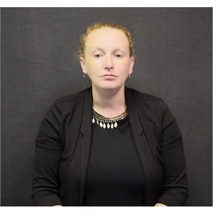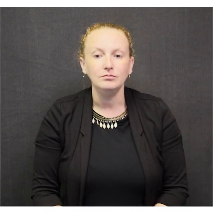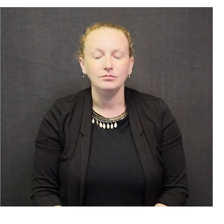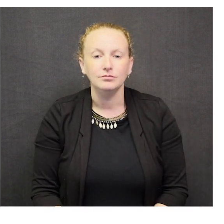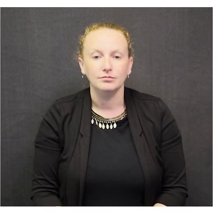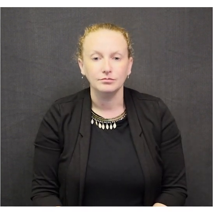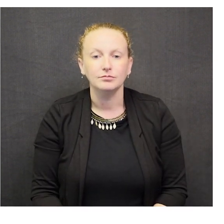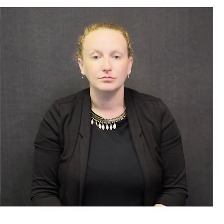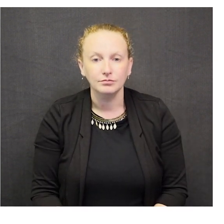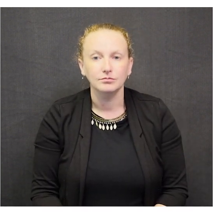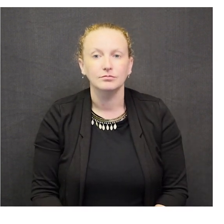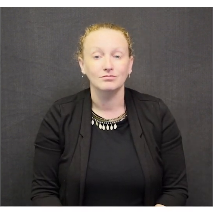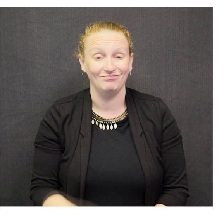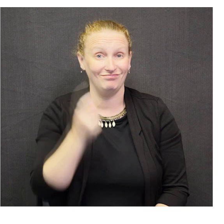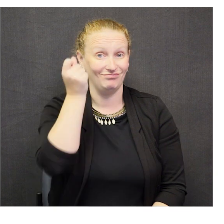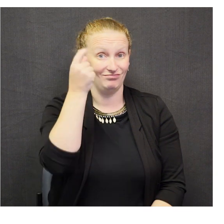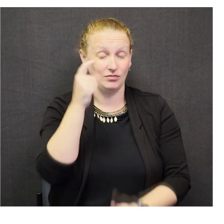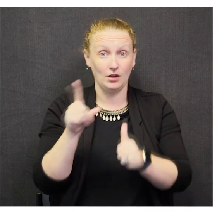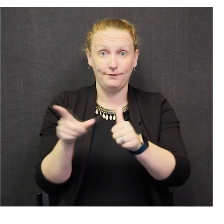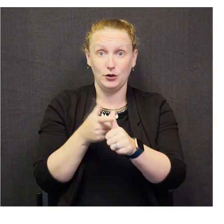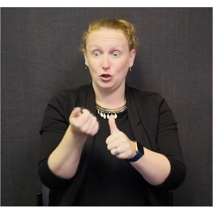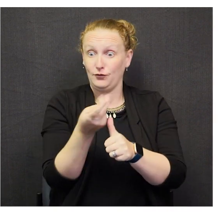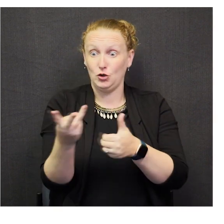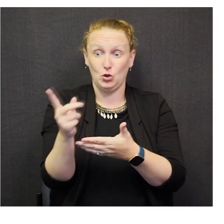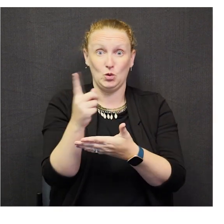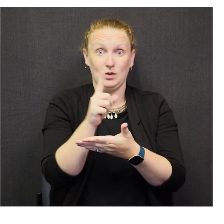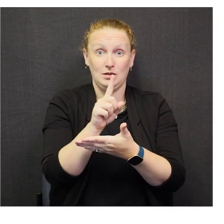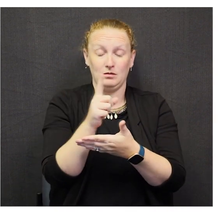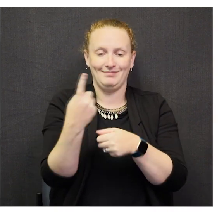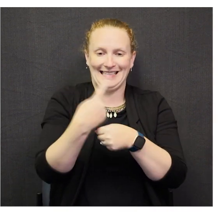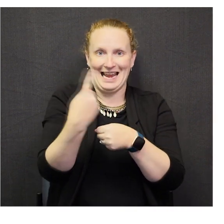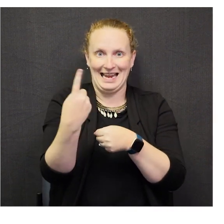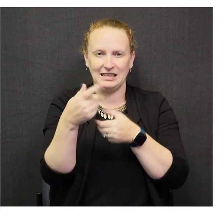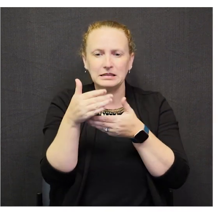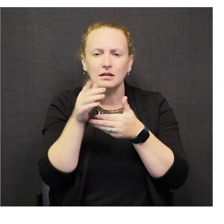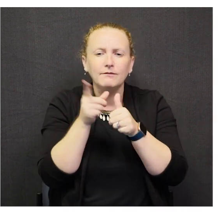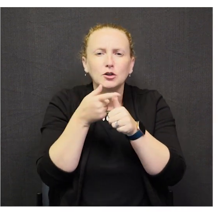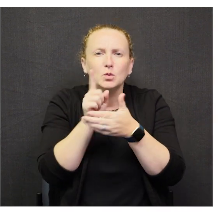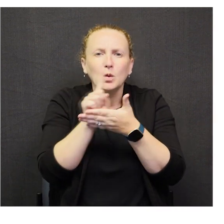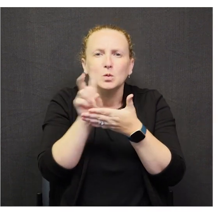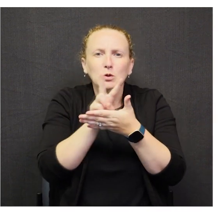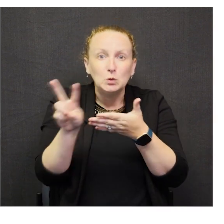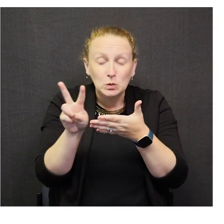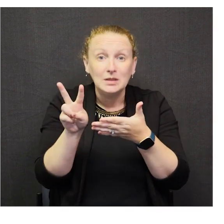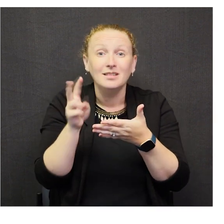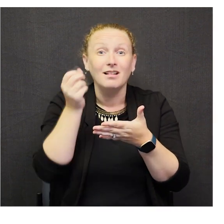actually experience blackouts and outages due to the high volume of people trying to